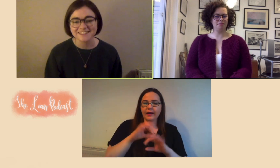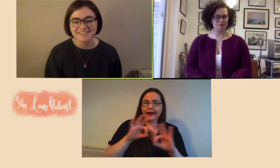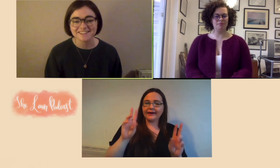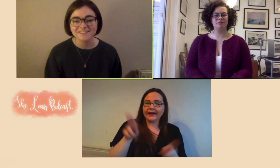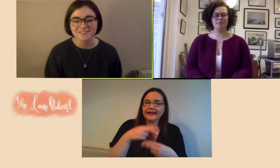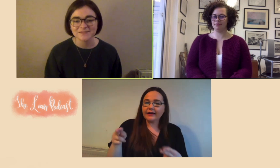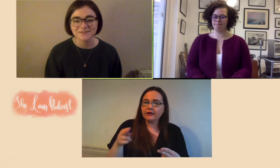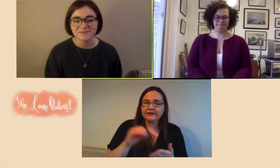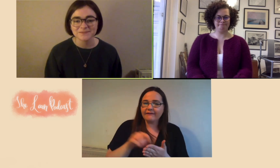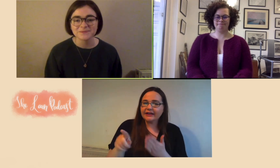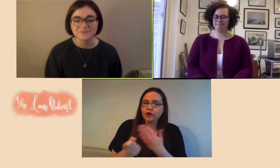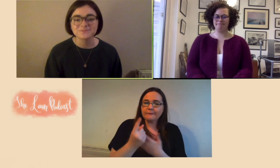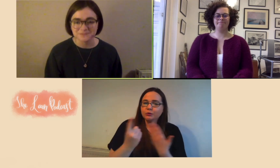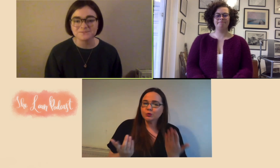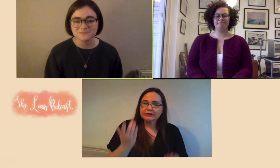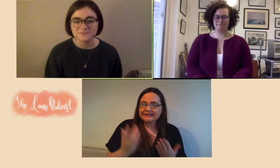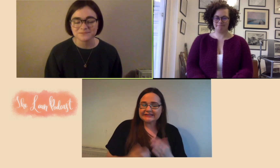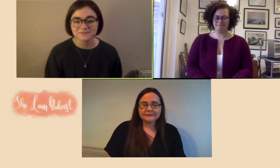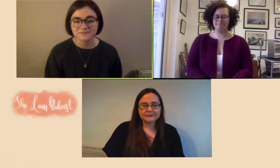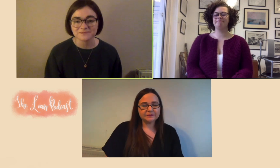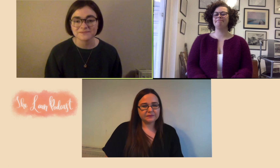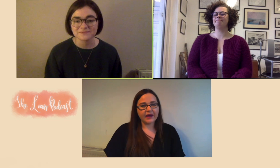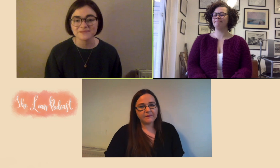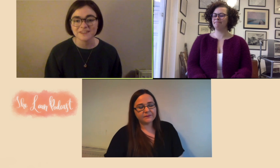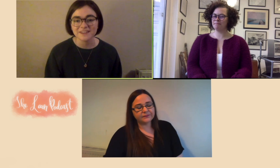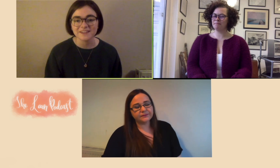But online, there's just no opportunity for that to happen.